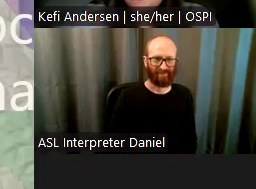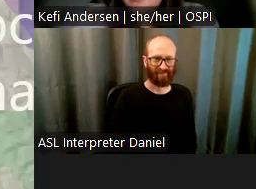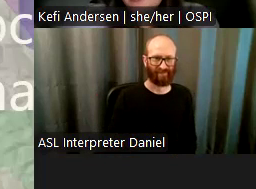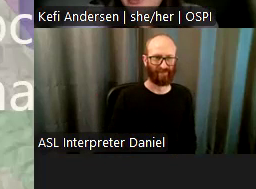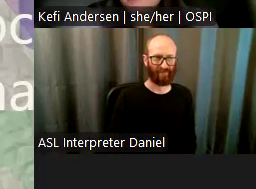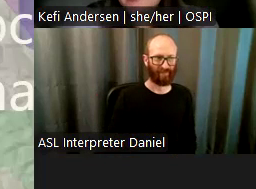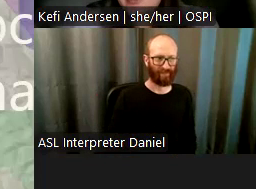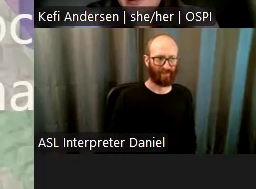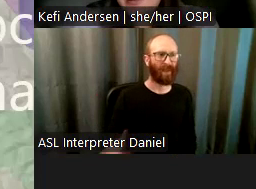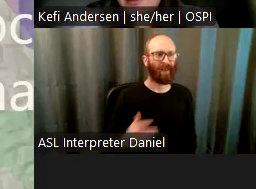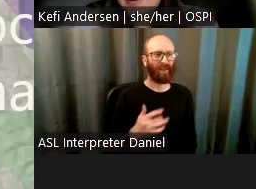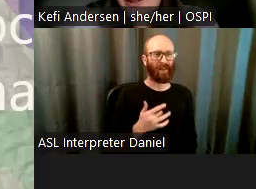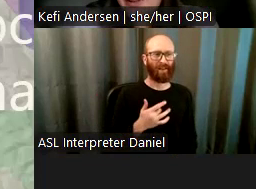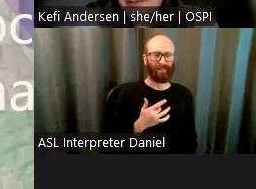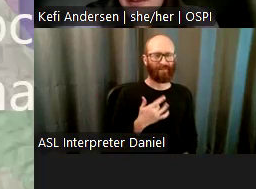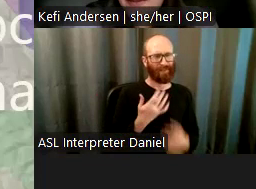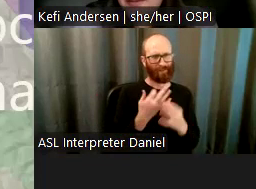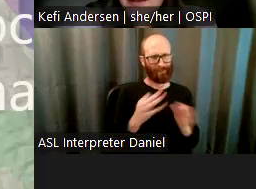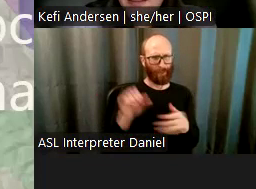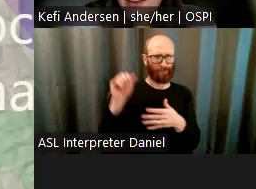free to share the traditional lands where you all are coming from on the